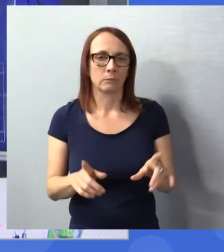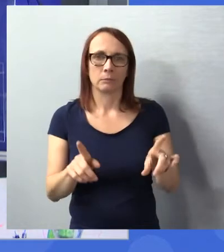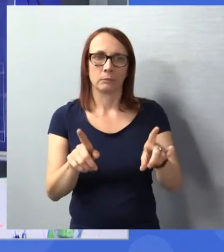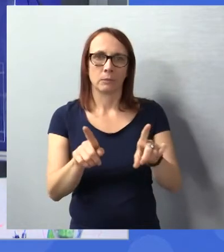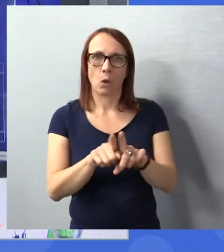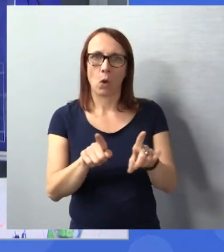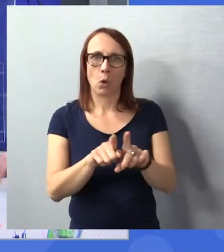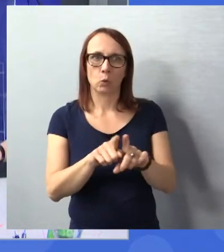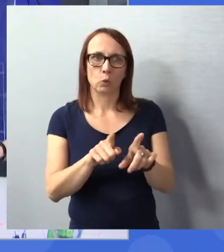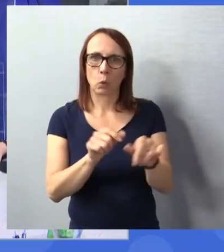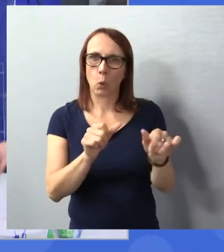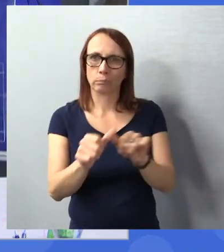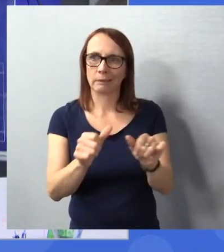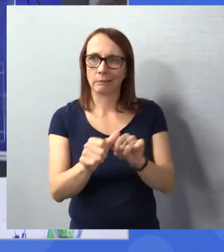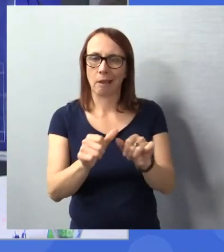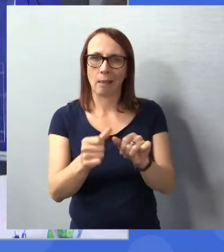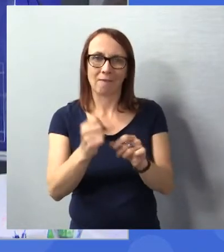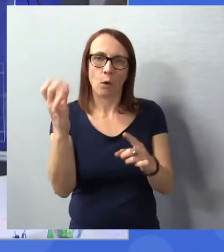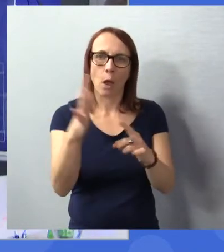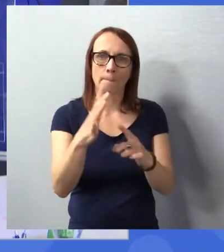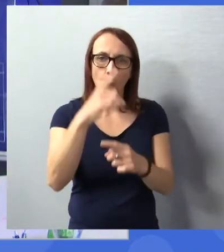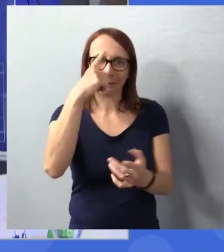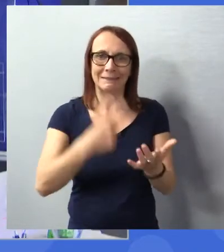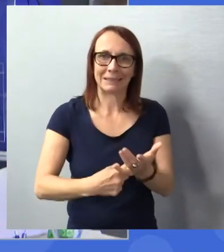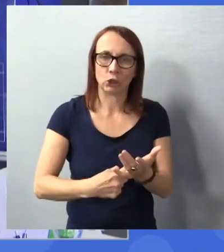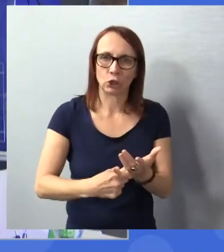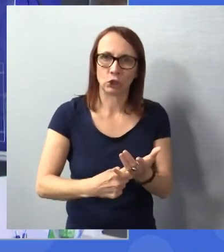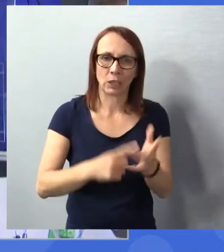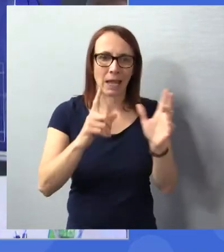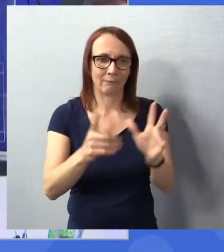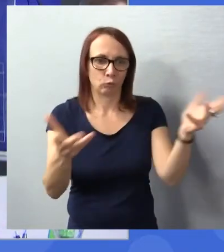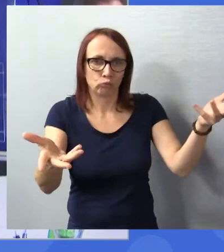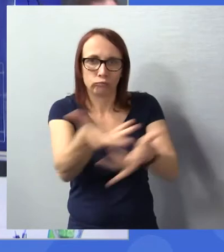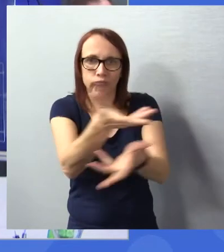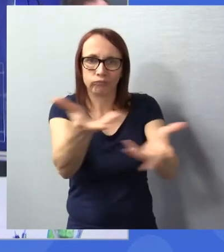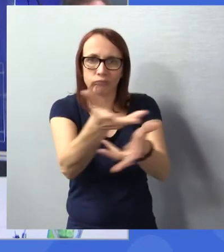mediation for important decision making to reach consensus and the third one was